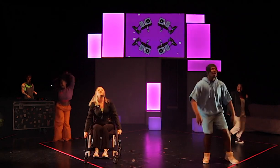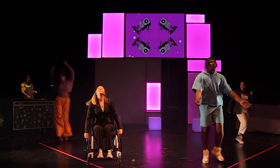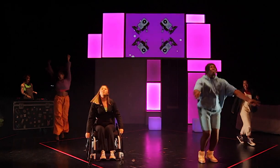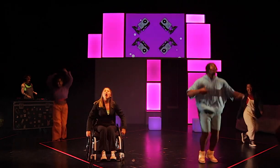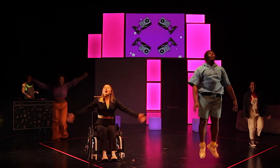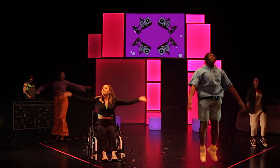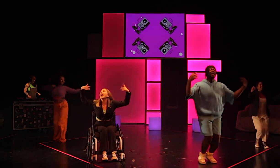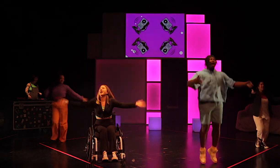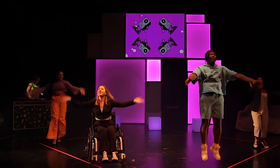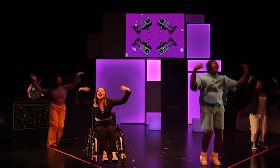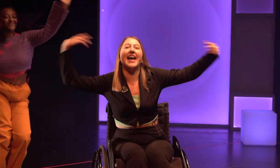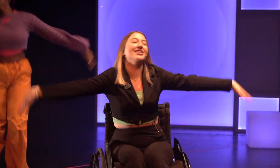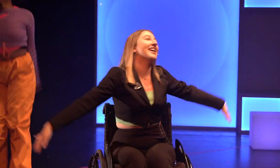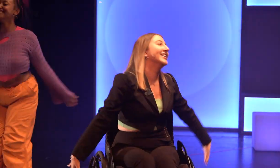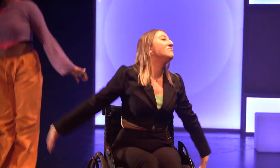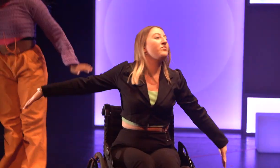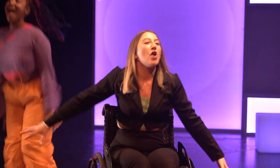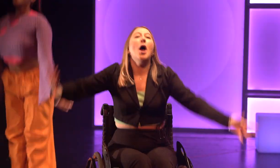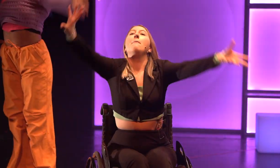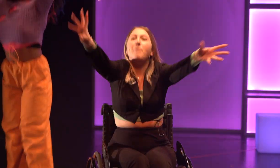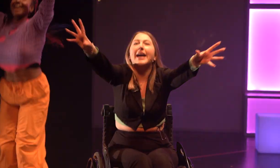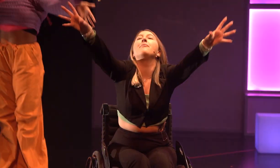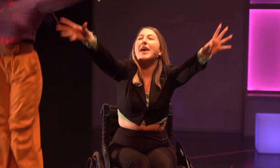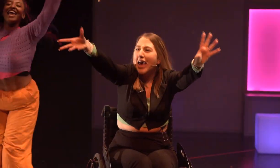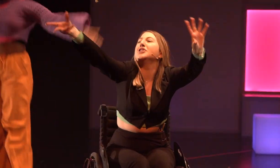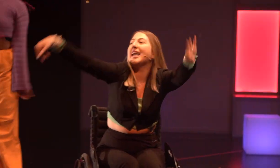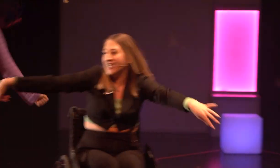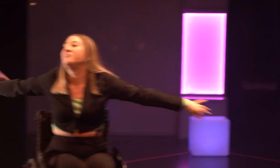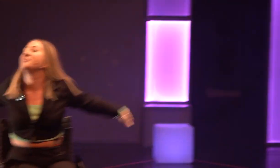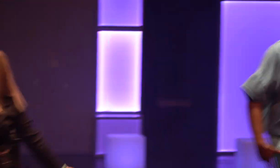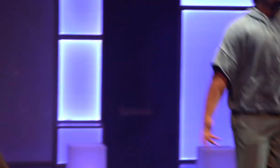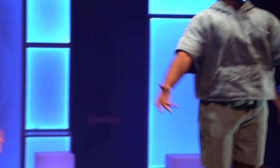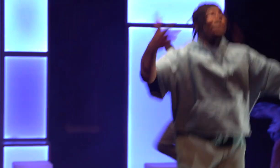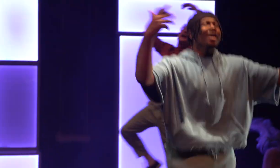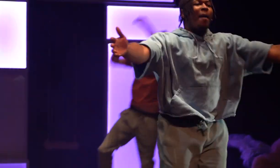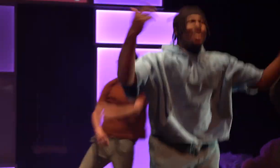Come on Jayden!